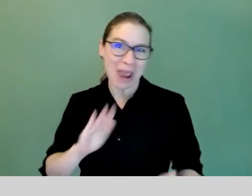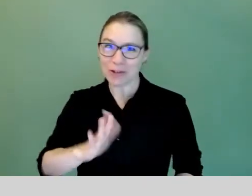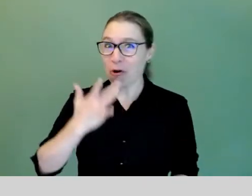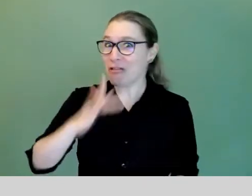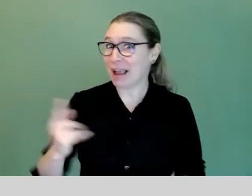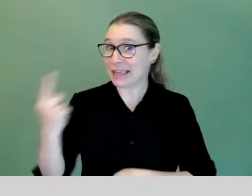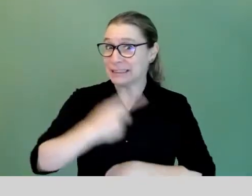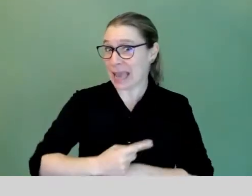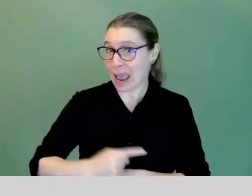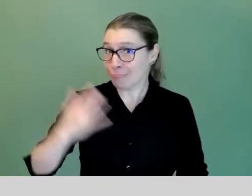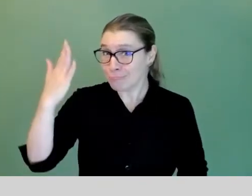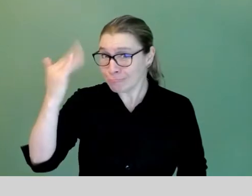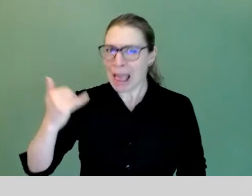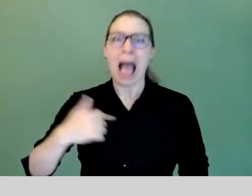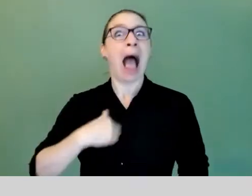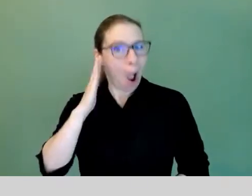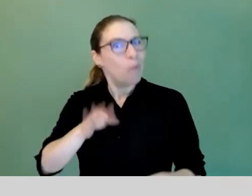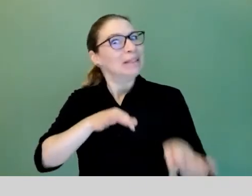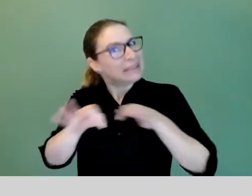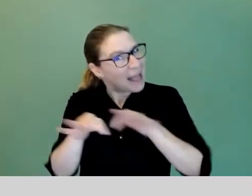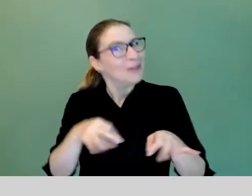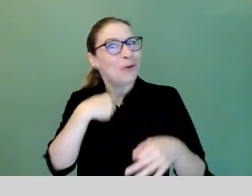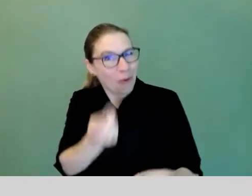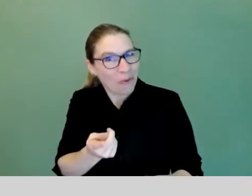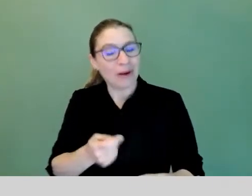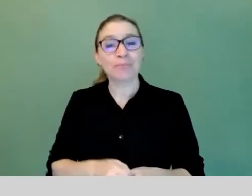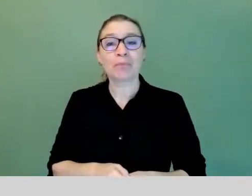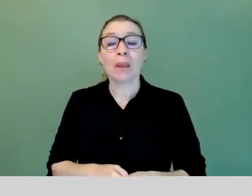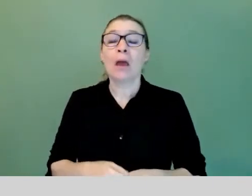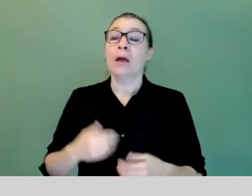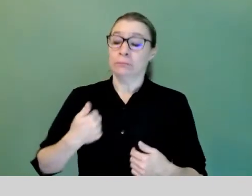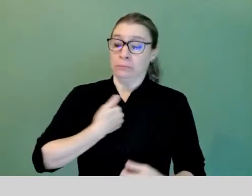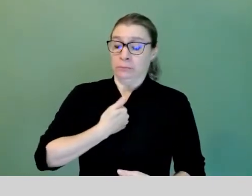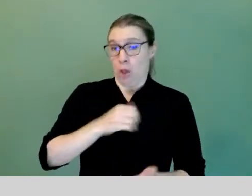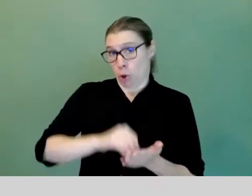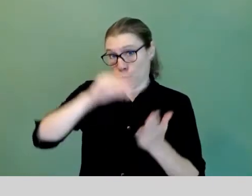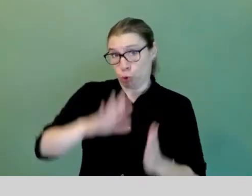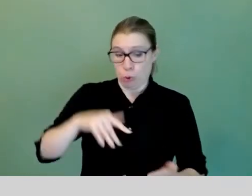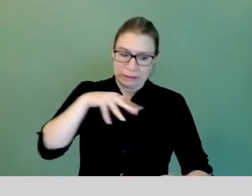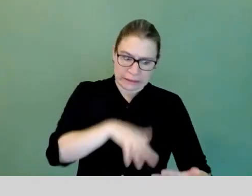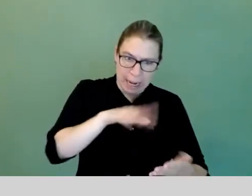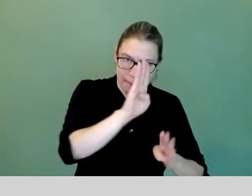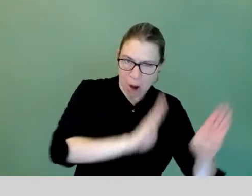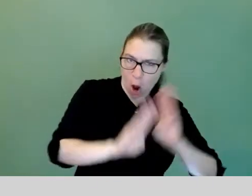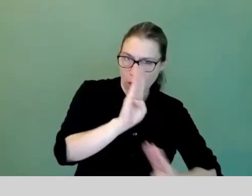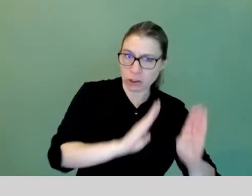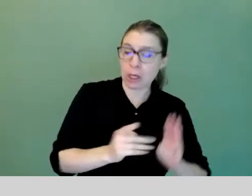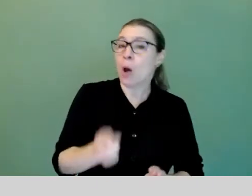Well, today is your lucky day because I am here to tell you. As a student studying biology,